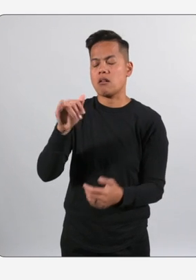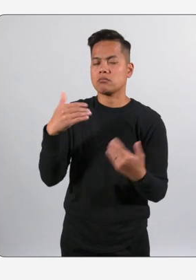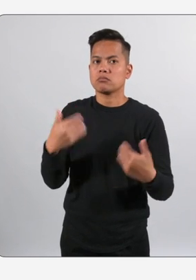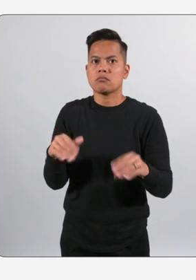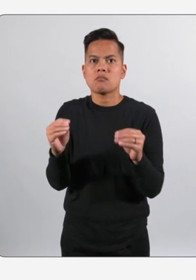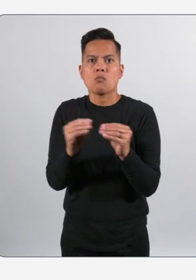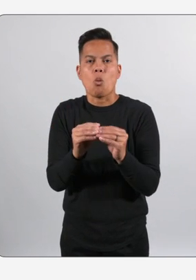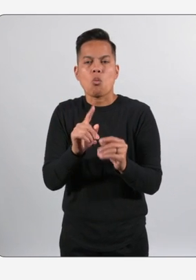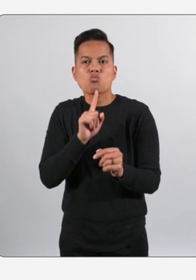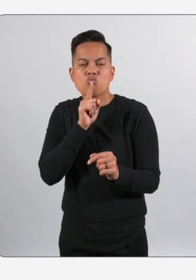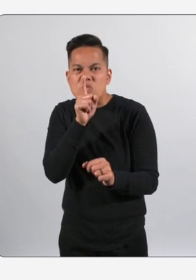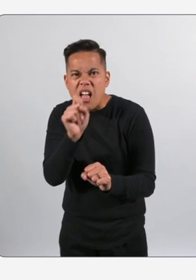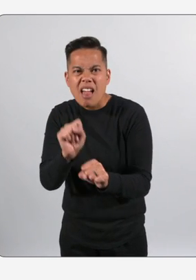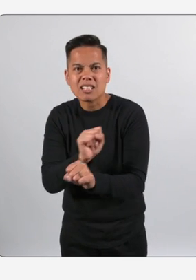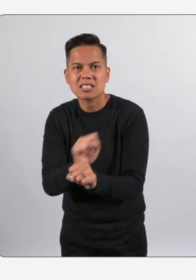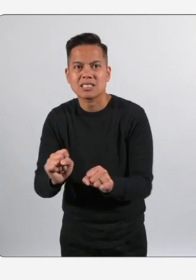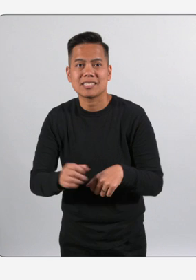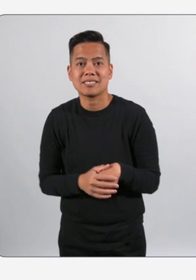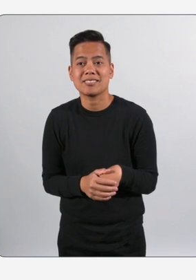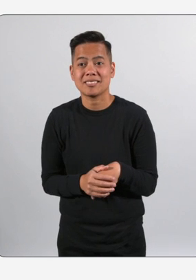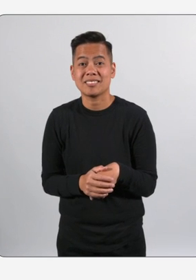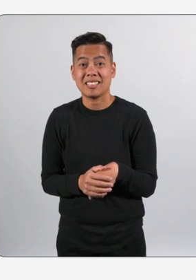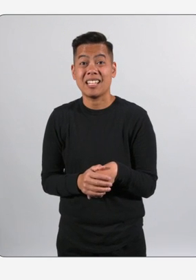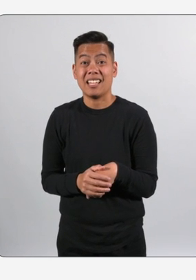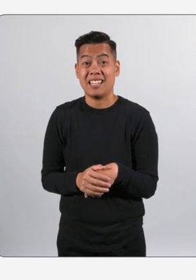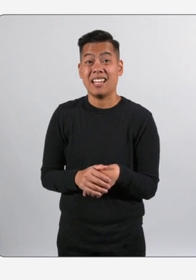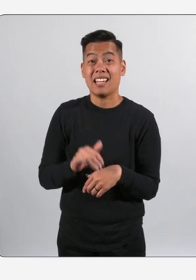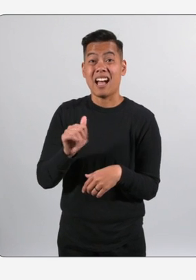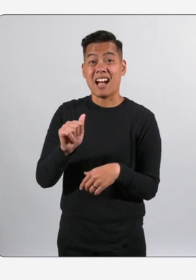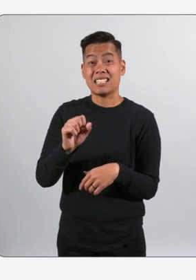With the revamped asset creation flow in Performance Max, you can